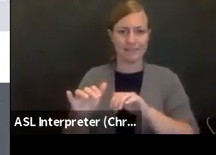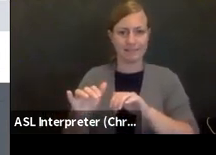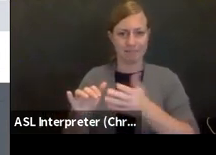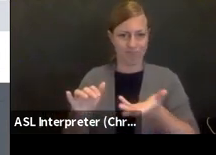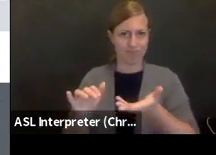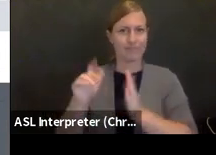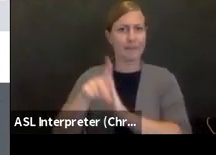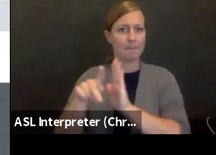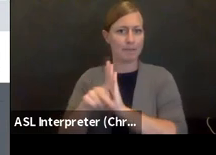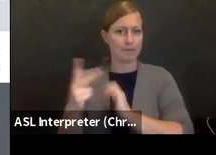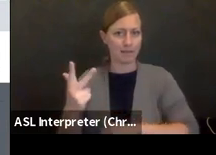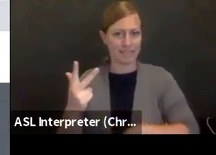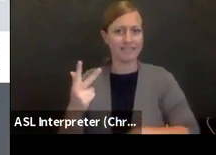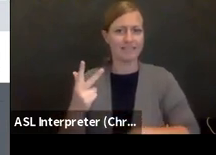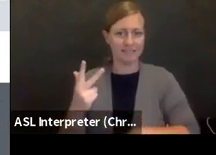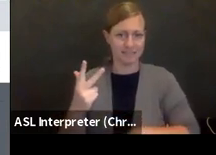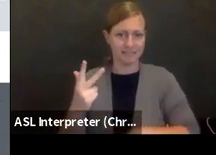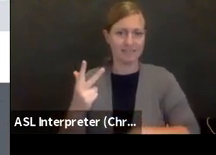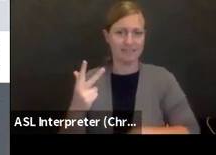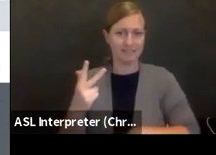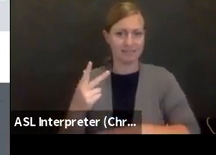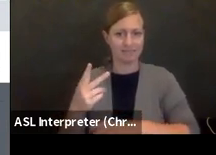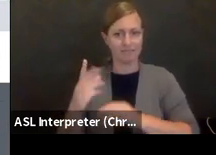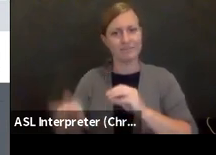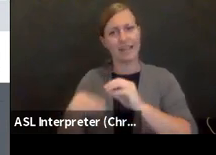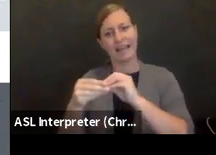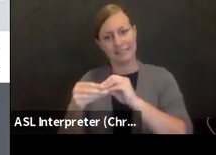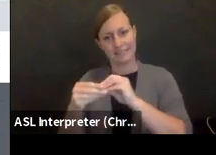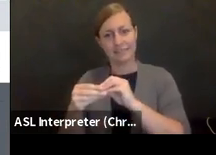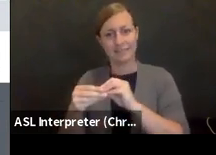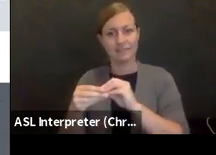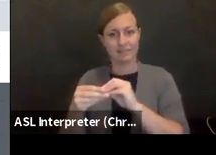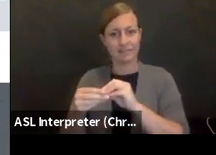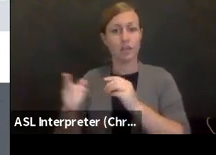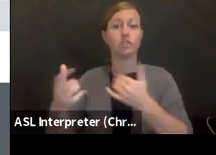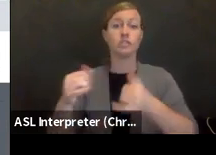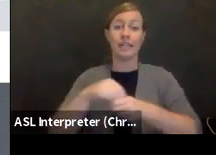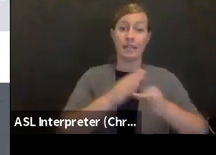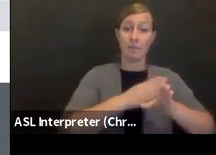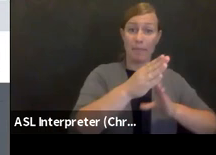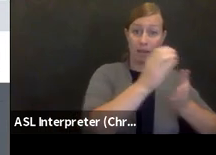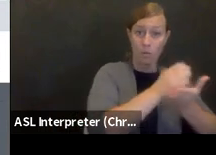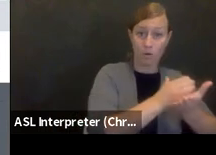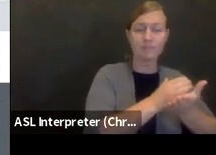ESD 112-- Kristina Wambold: Period three and I add Period three. She's up. She's at the base of course and she's also in period three